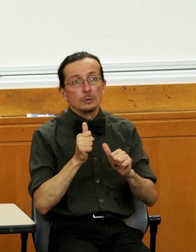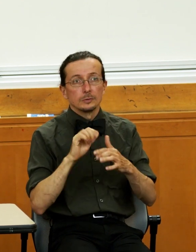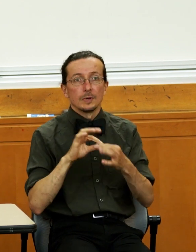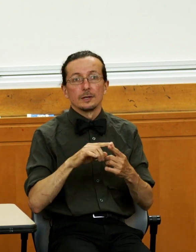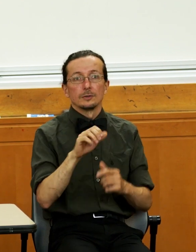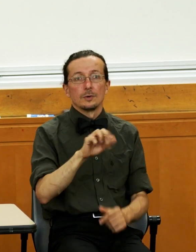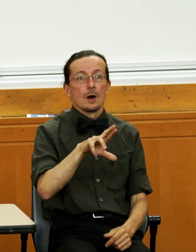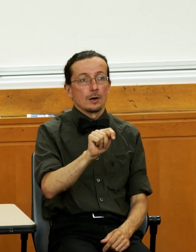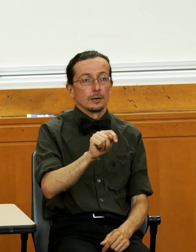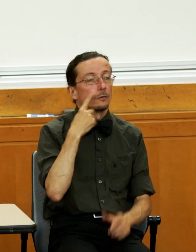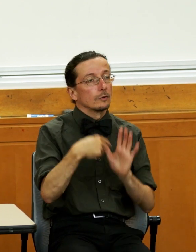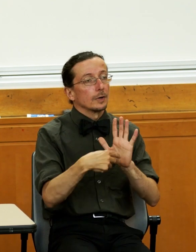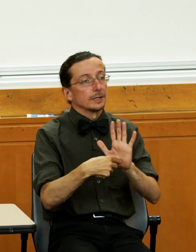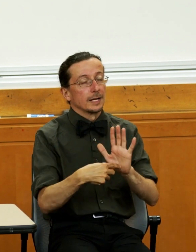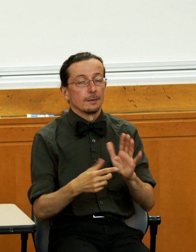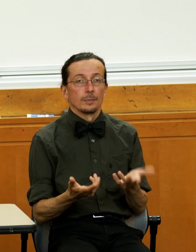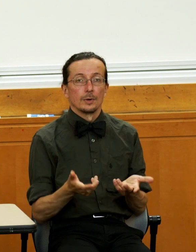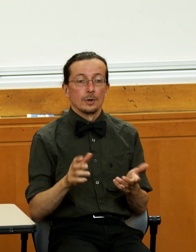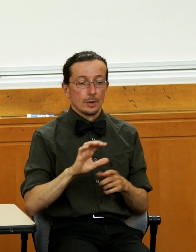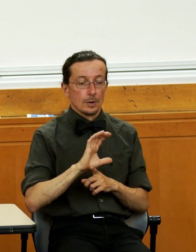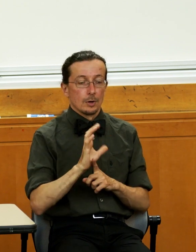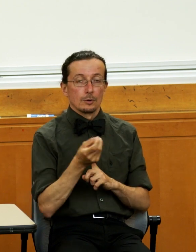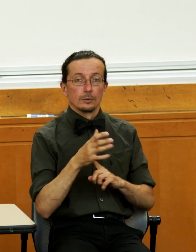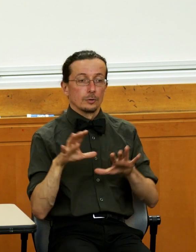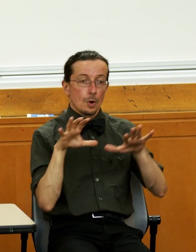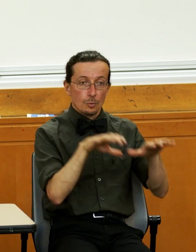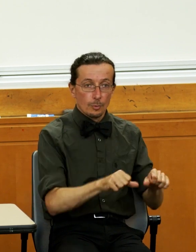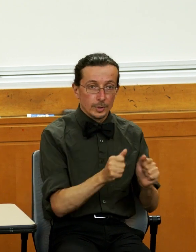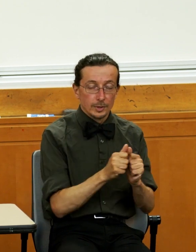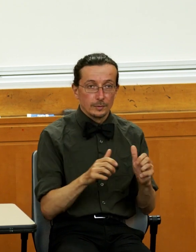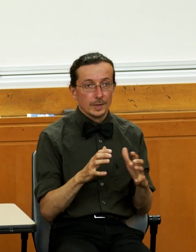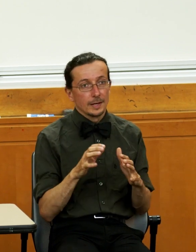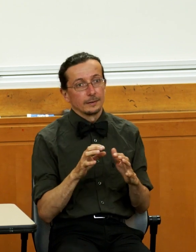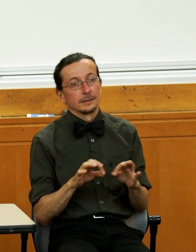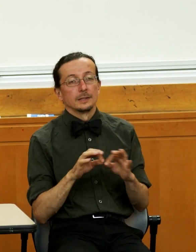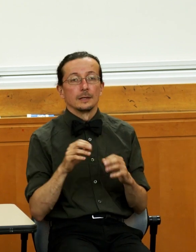in “Cultural Appropriation Without Cultural Essentialism?”, Erich Hatala Matthes